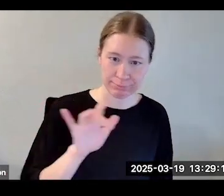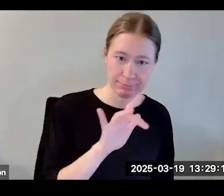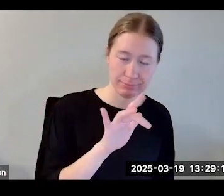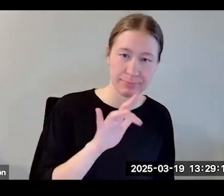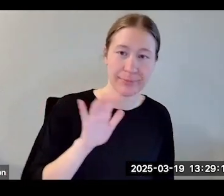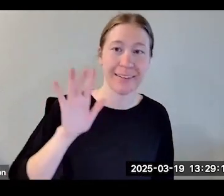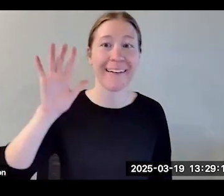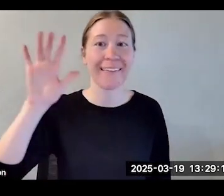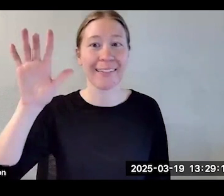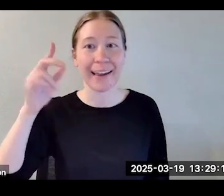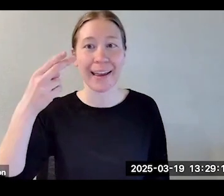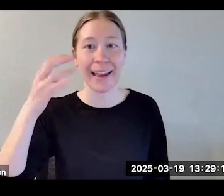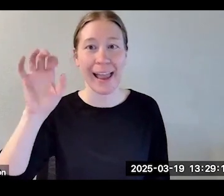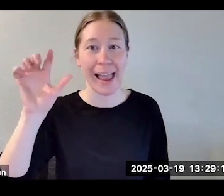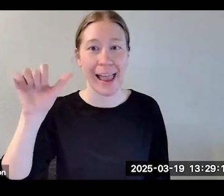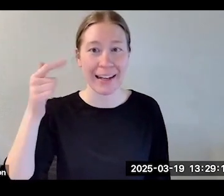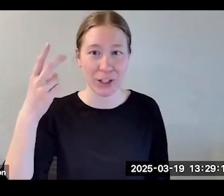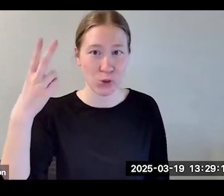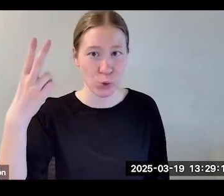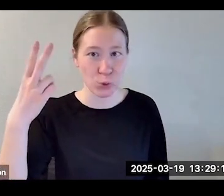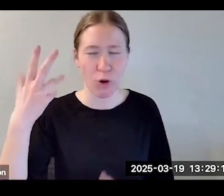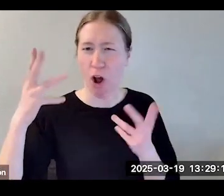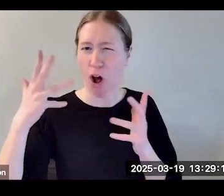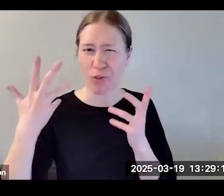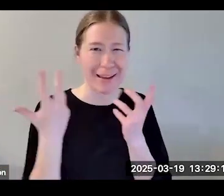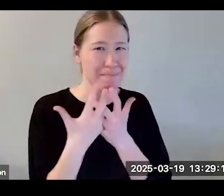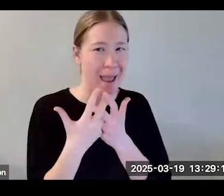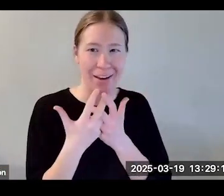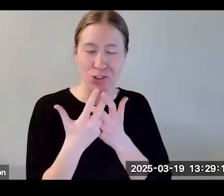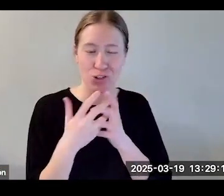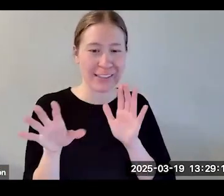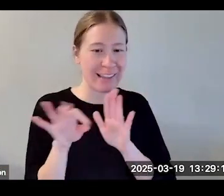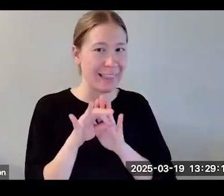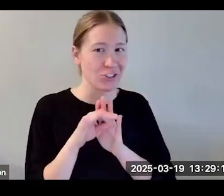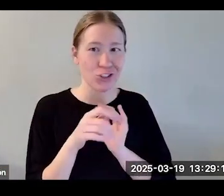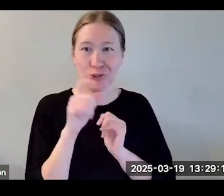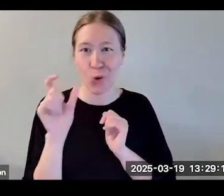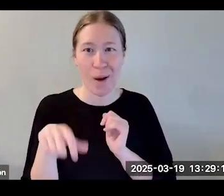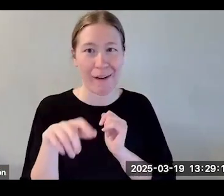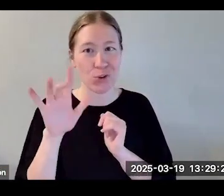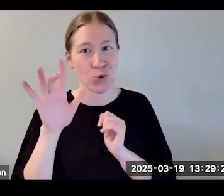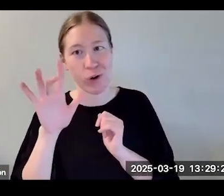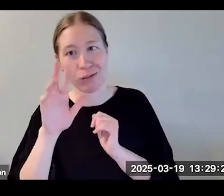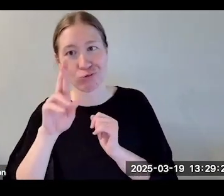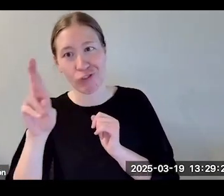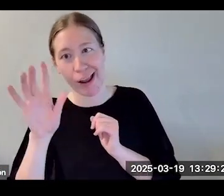Now that I've updated heading two to match selection, I don't really need to do that again. I can just left-click these.